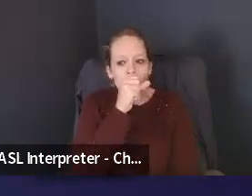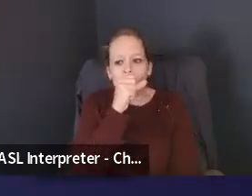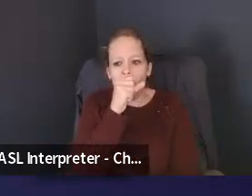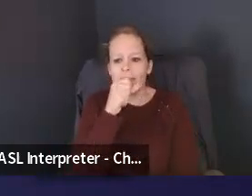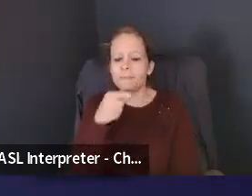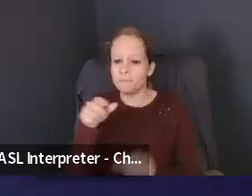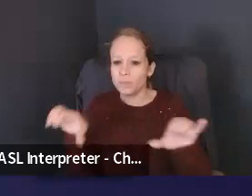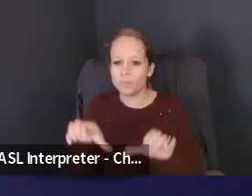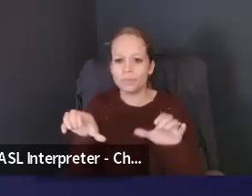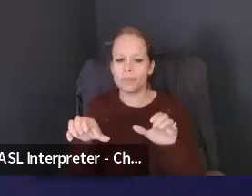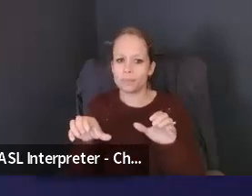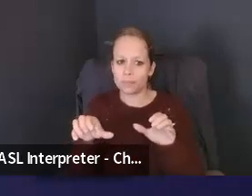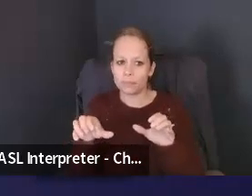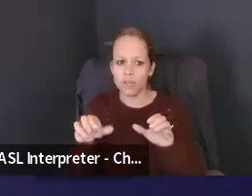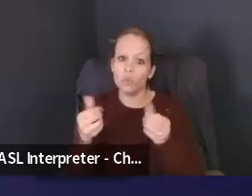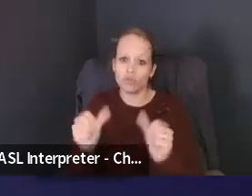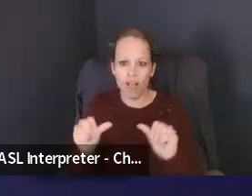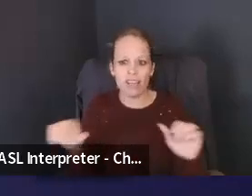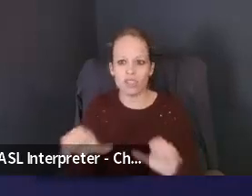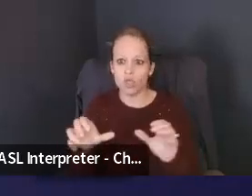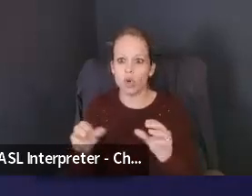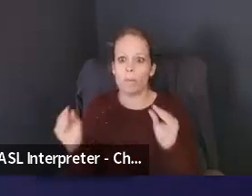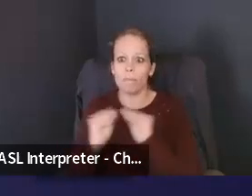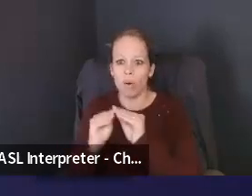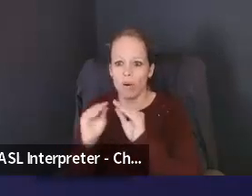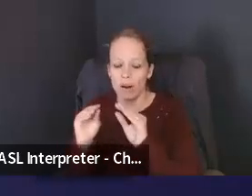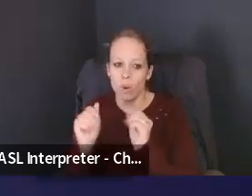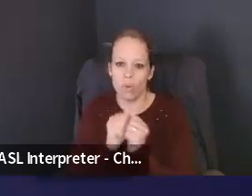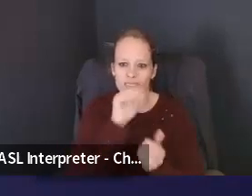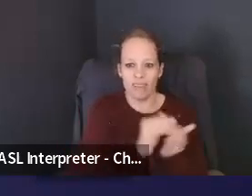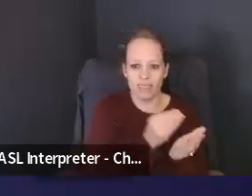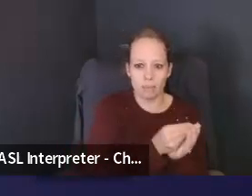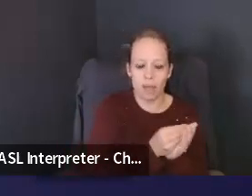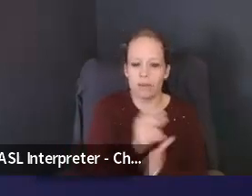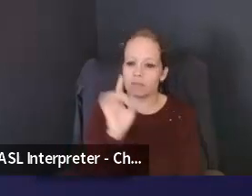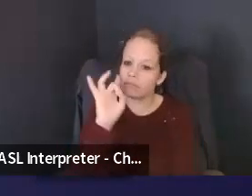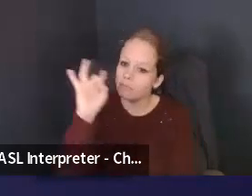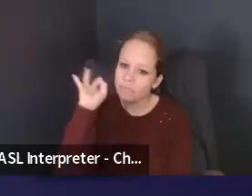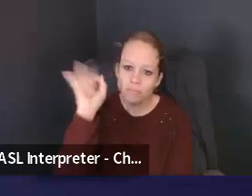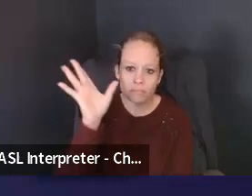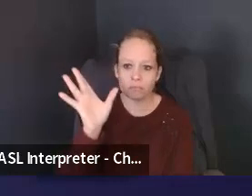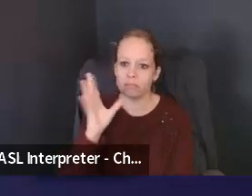less and it is an absolute nightmare. So, I think one thing I would say is make sure that you're